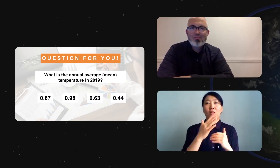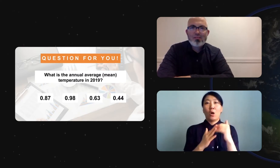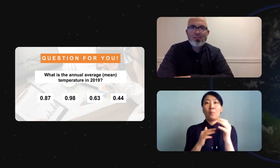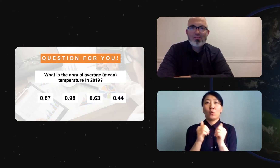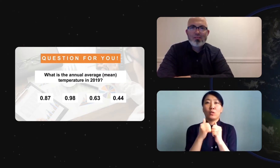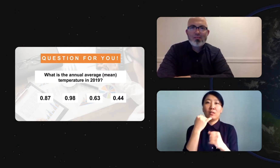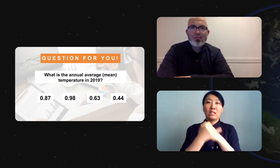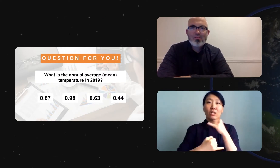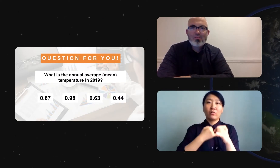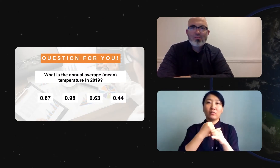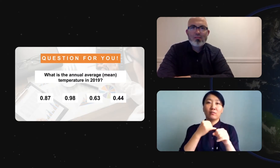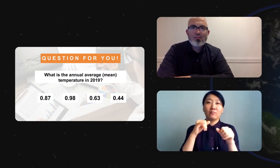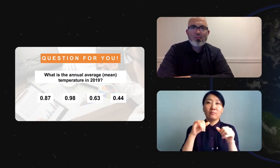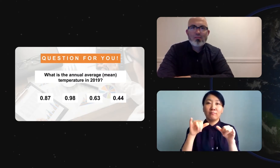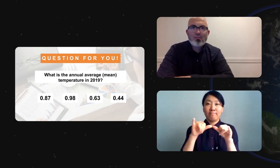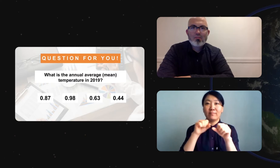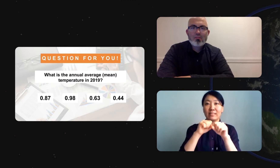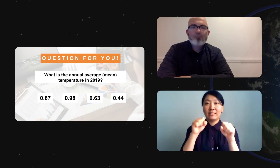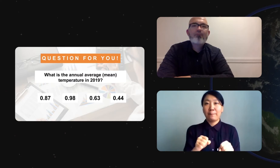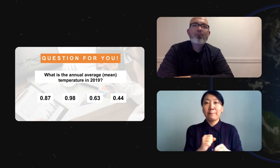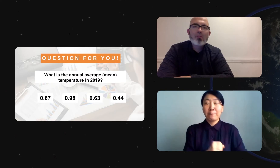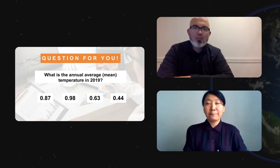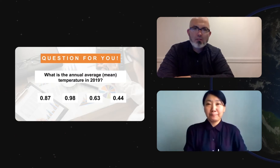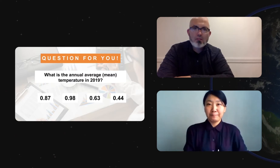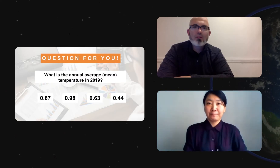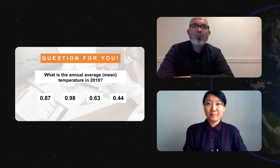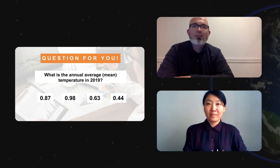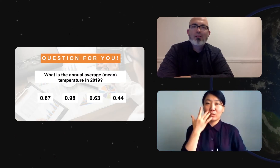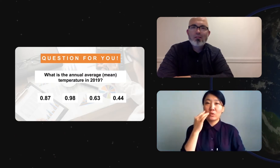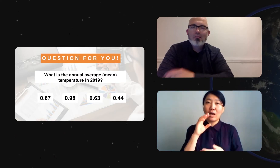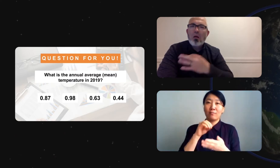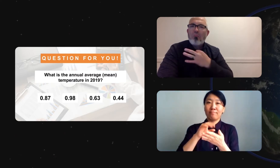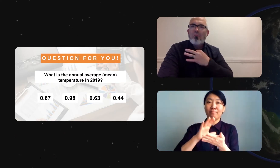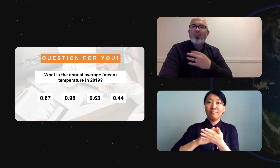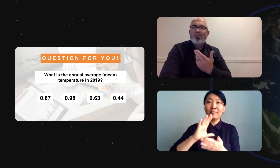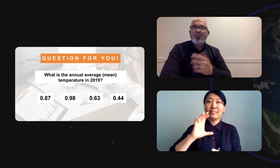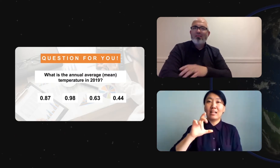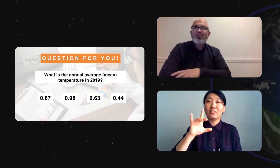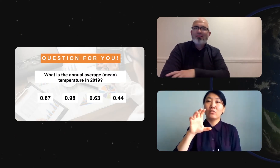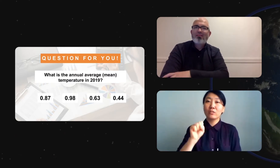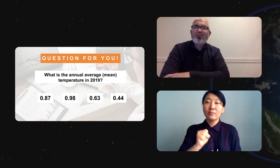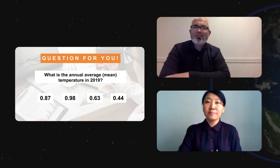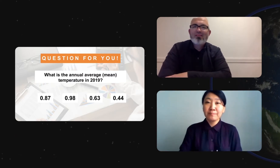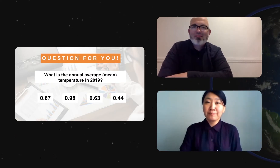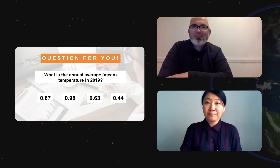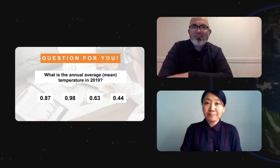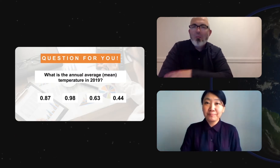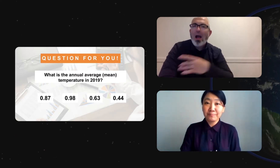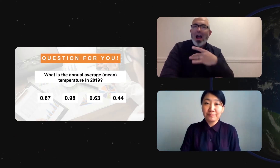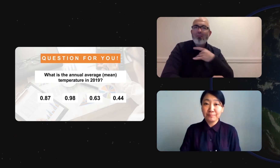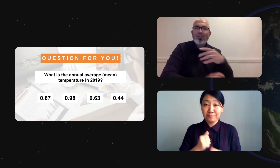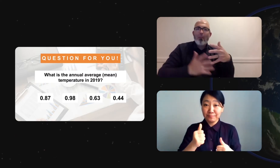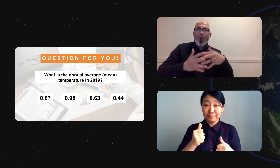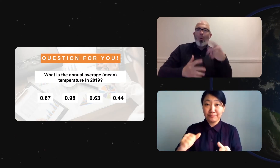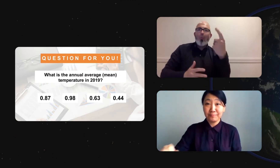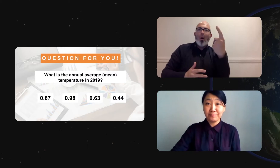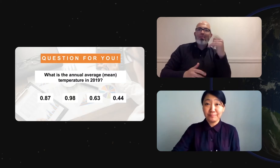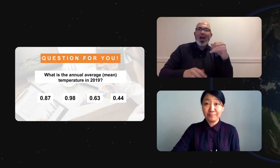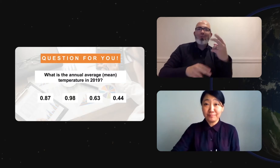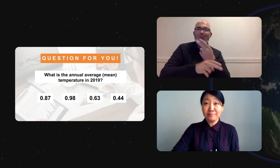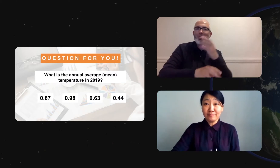Fahrenheit is an American system.